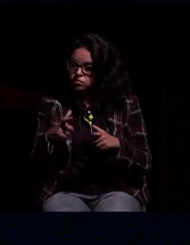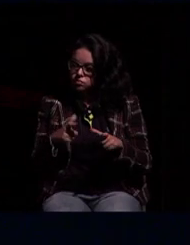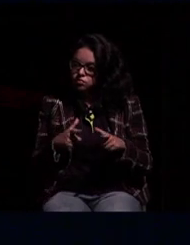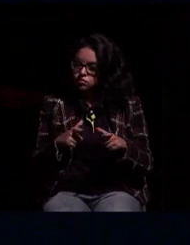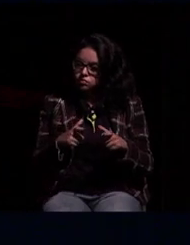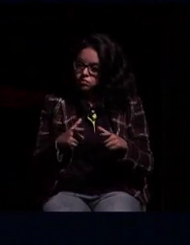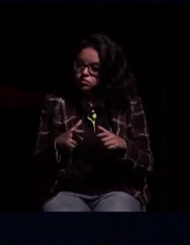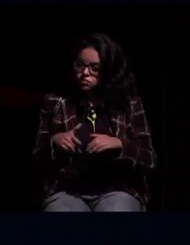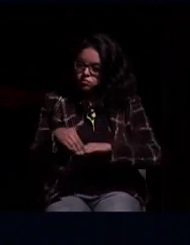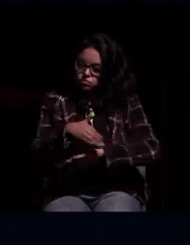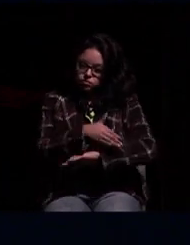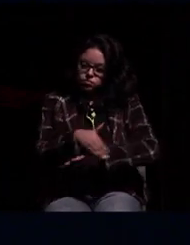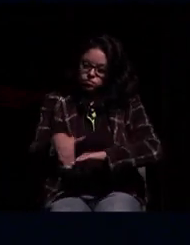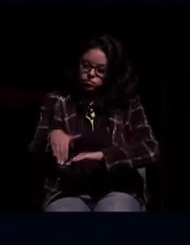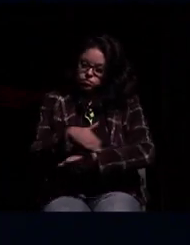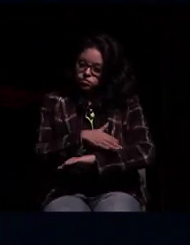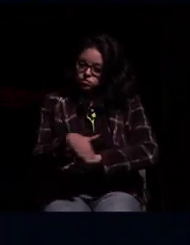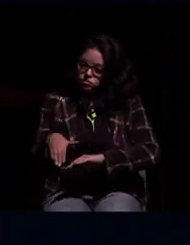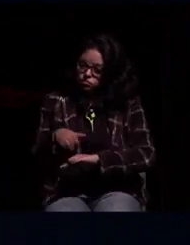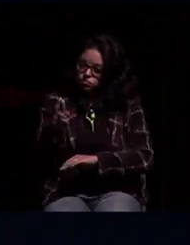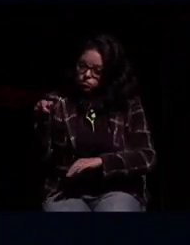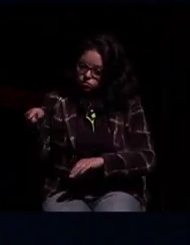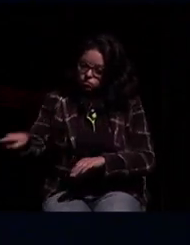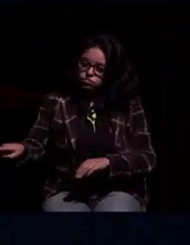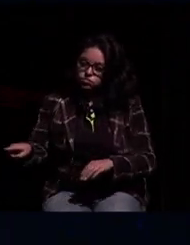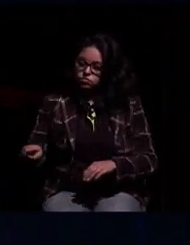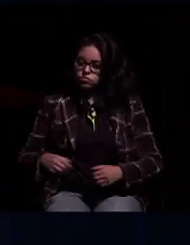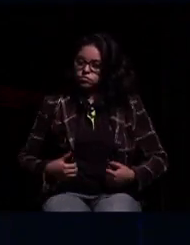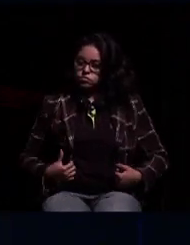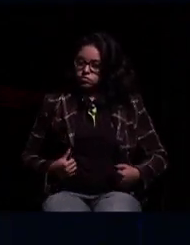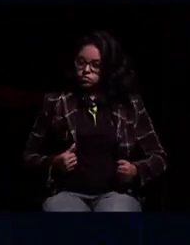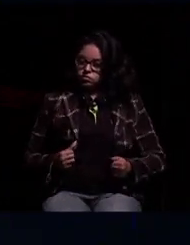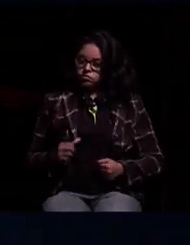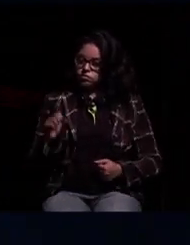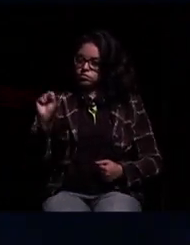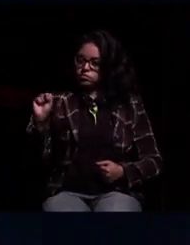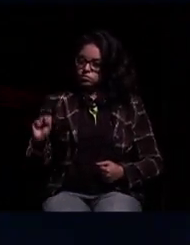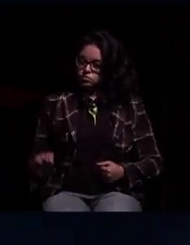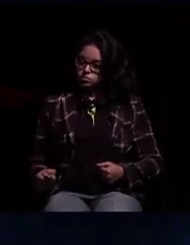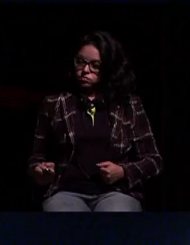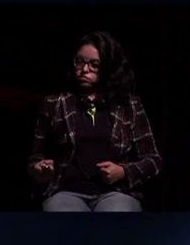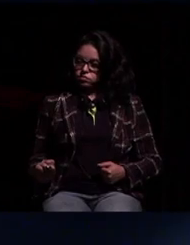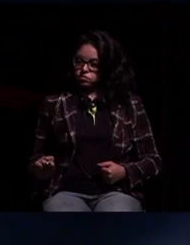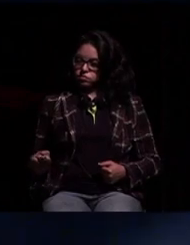the last village in the south of Portugal,